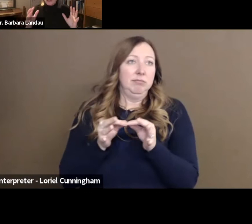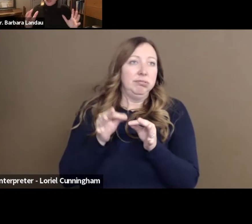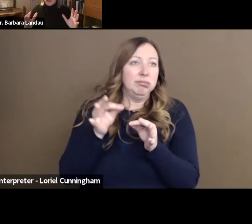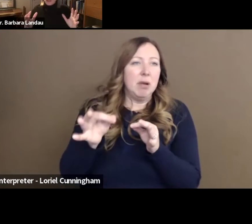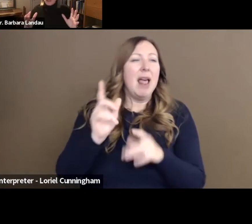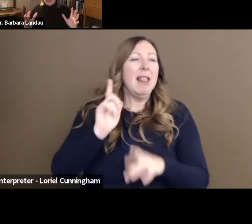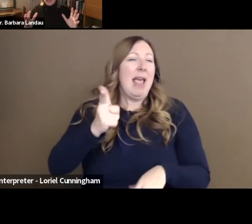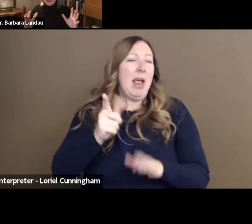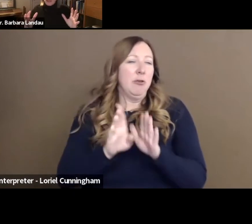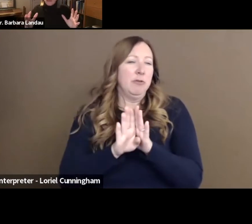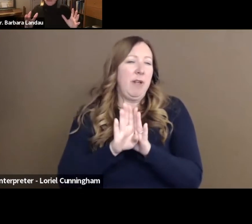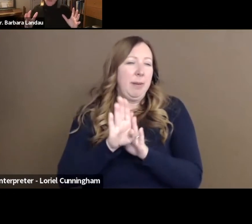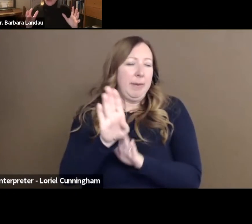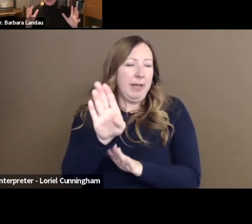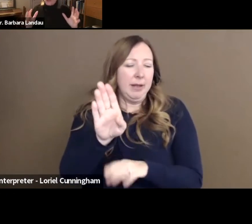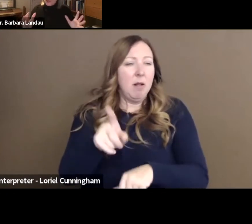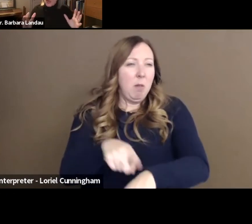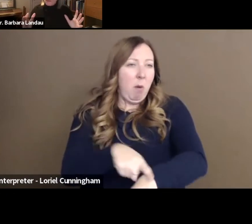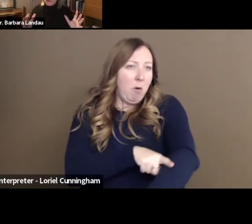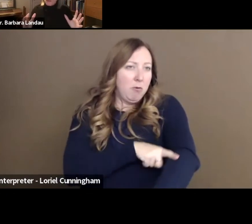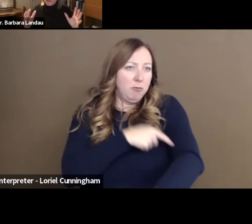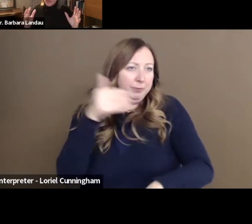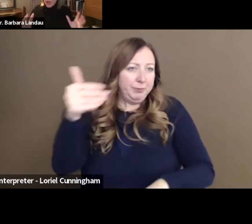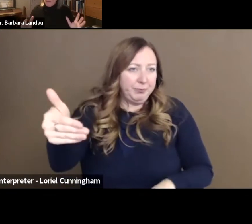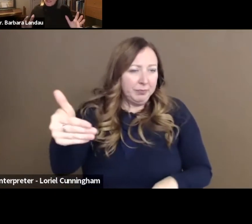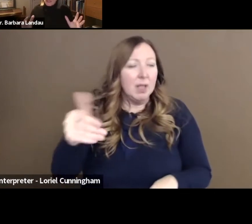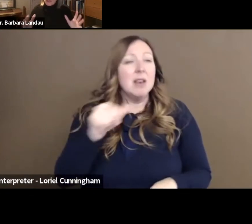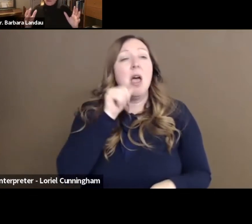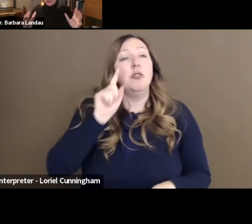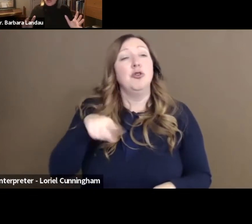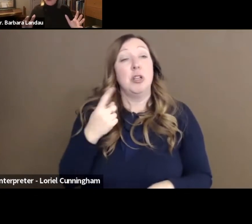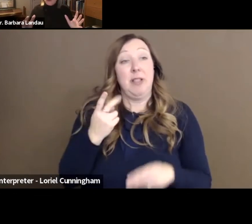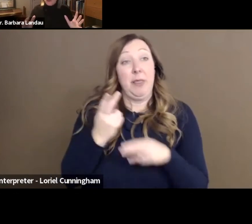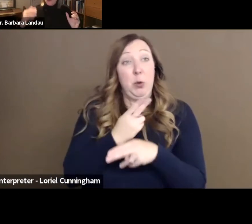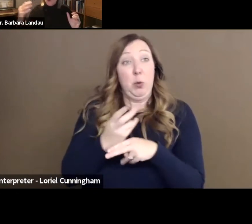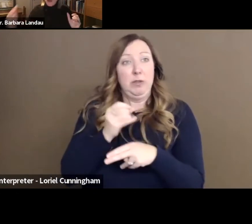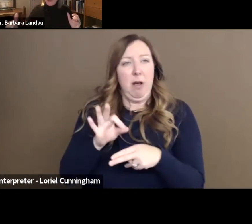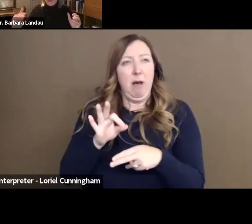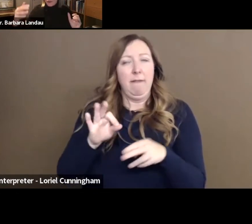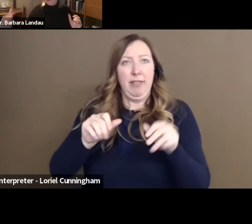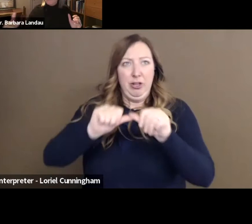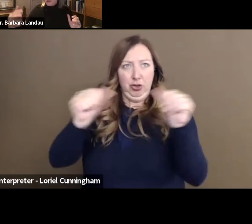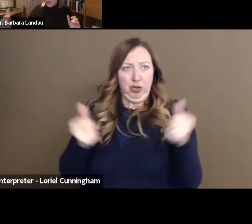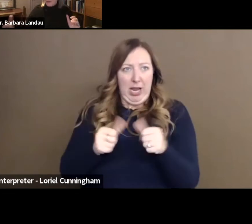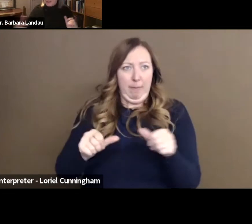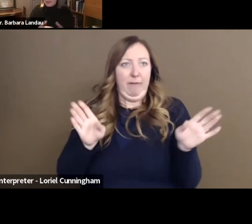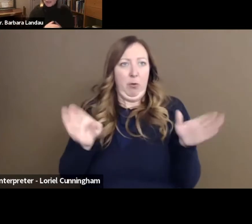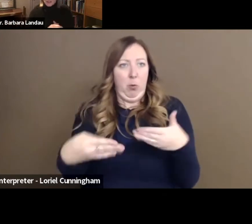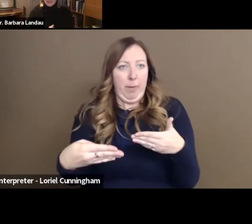is not the um the use of the geometry but the combination of geometry with the